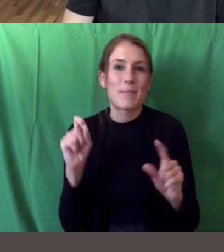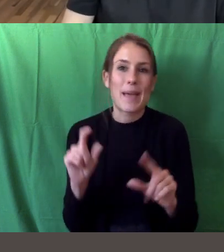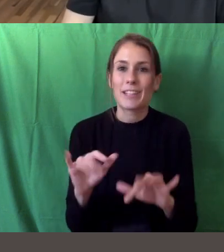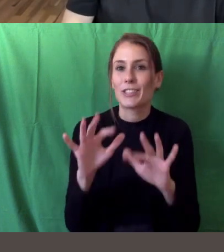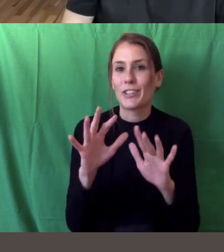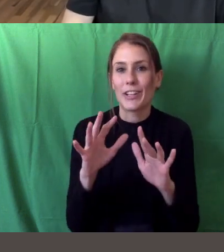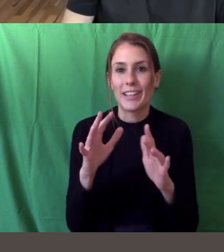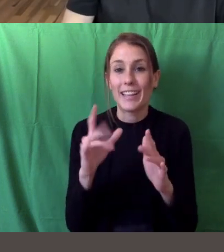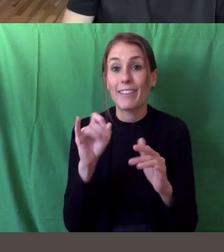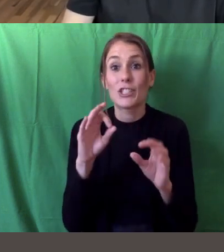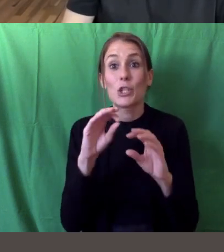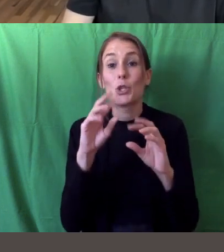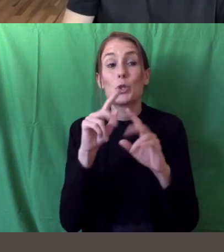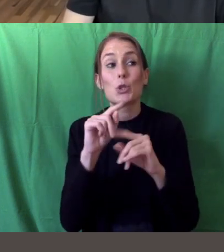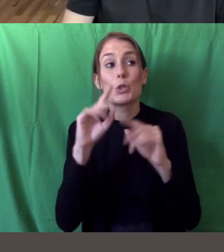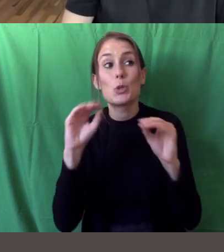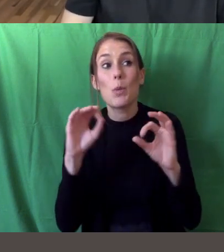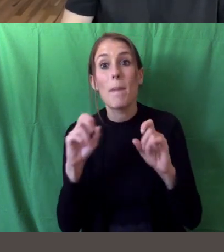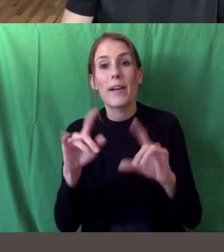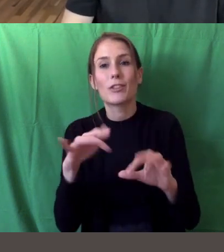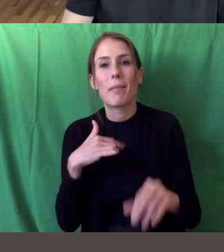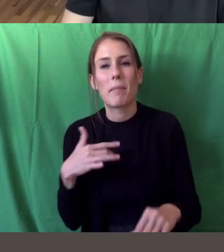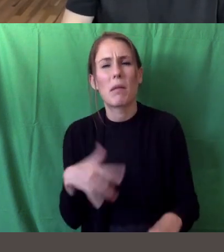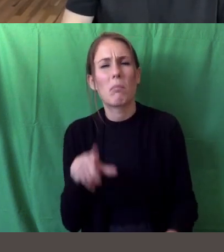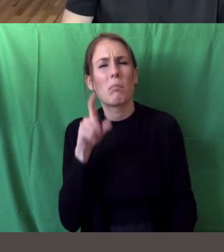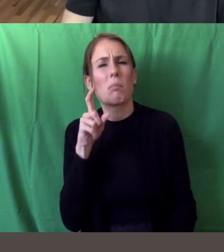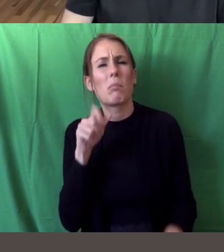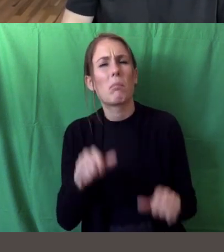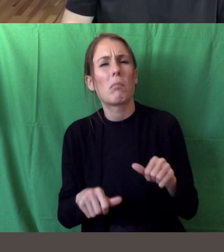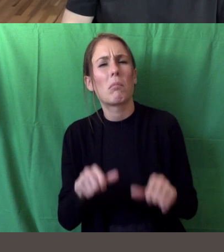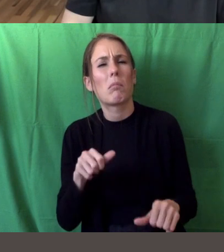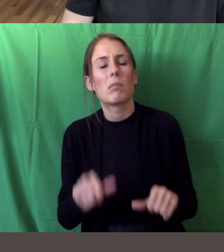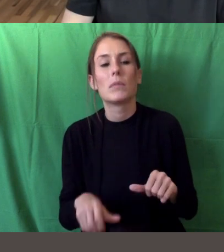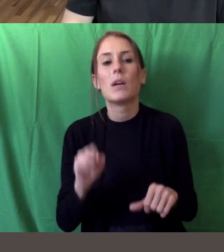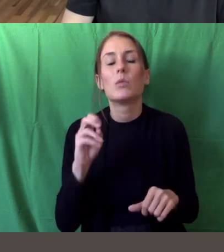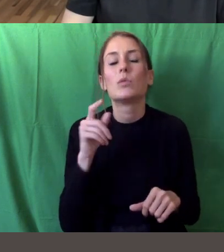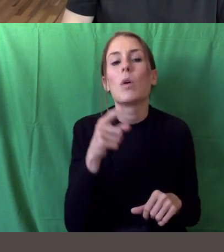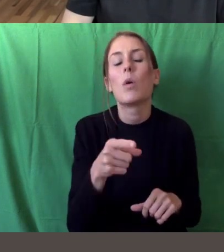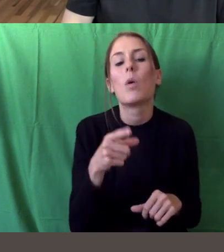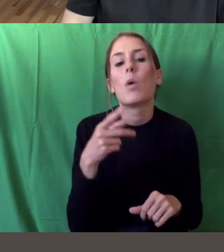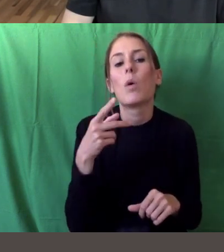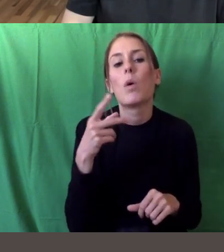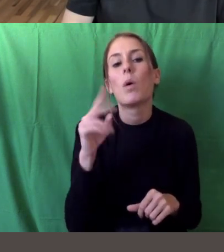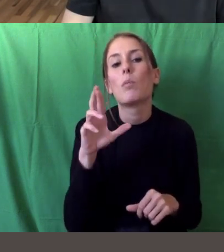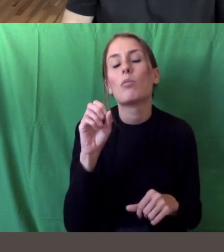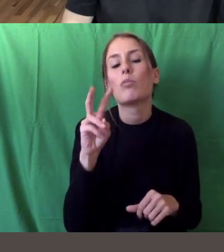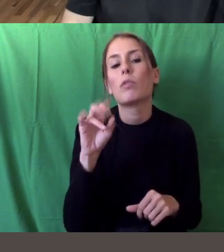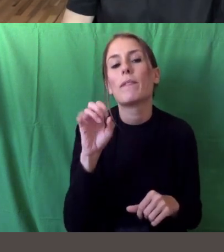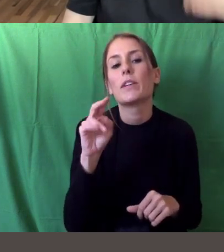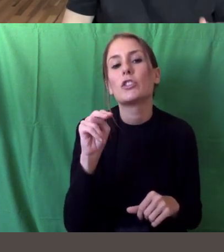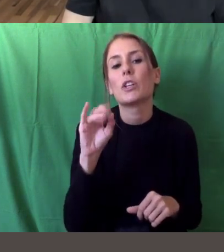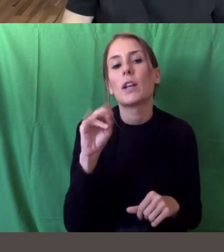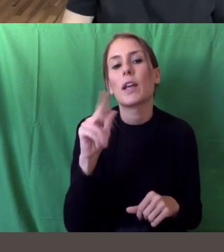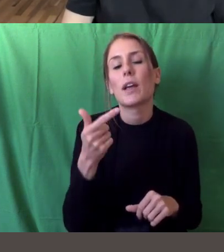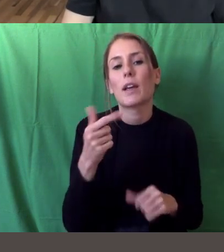If things are too magical, I usually ask questions. OK, so now we're on to provisioning infrastructure. We are going through that main.bicep.